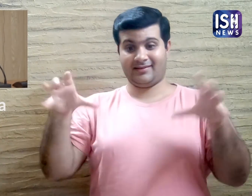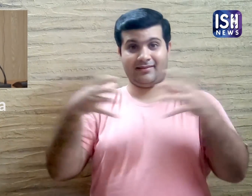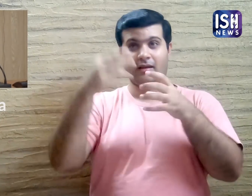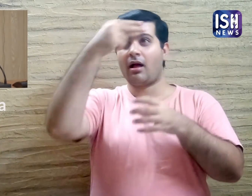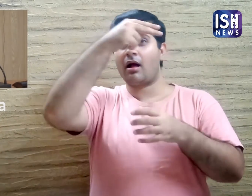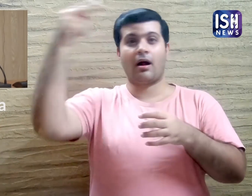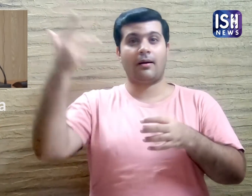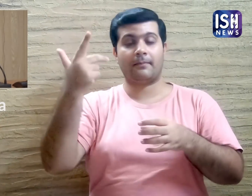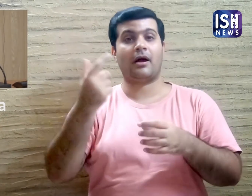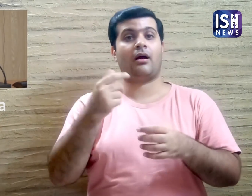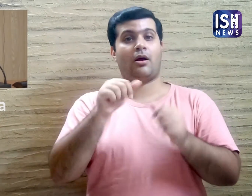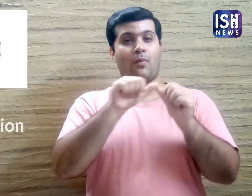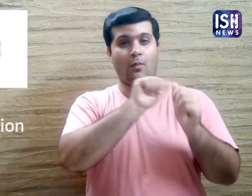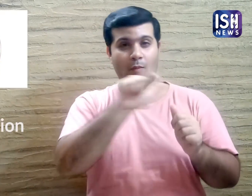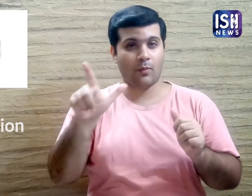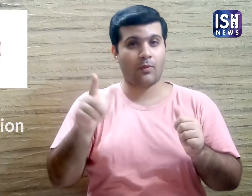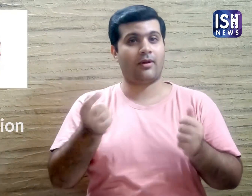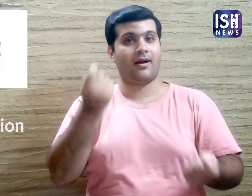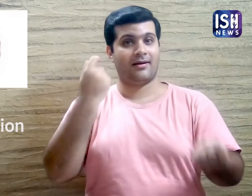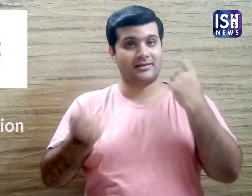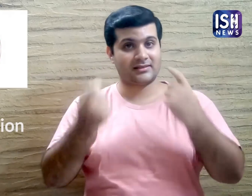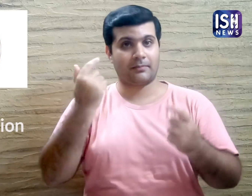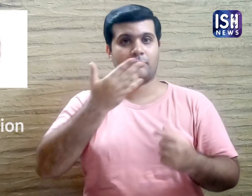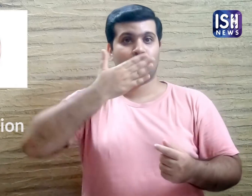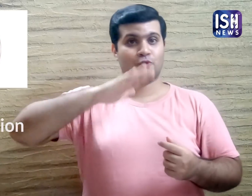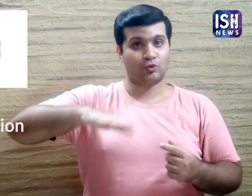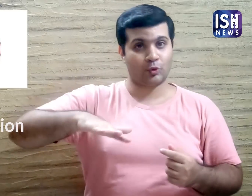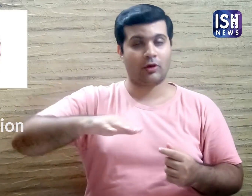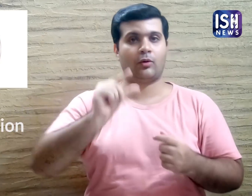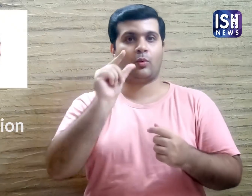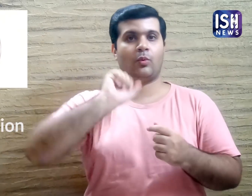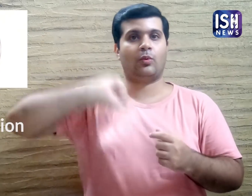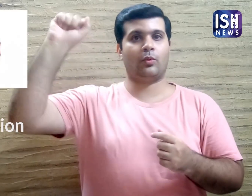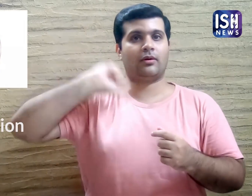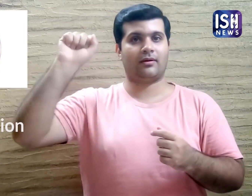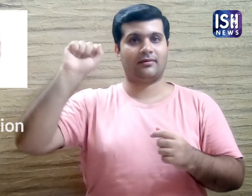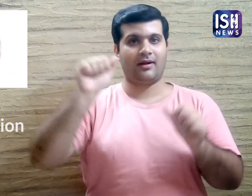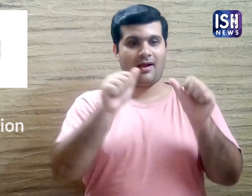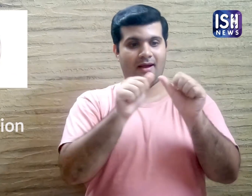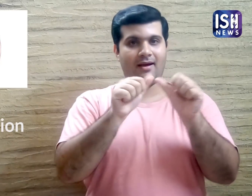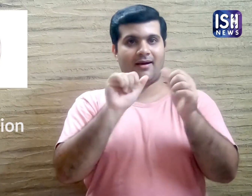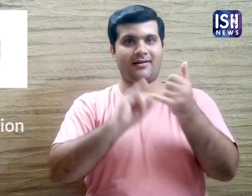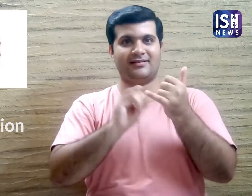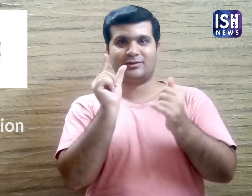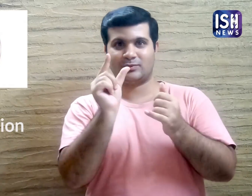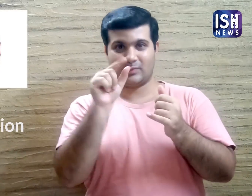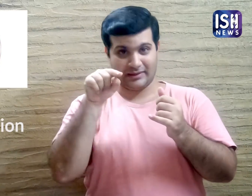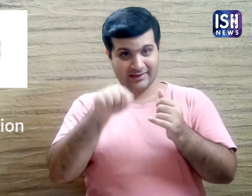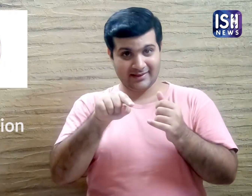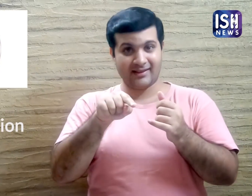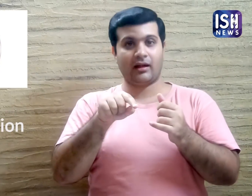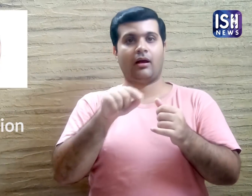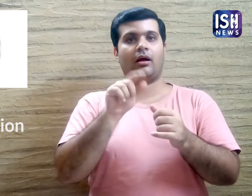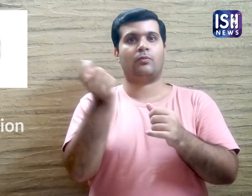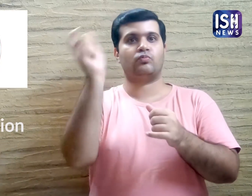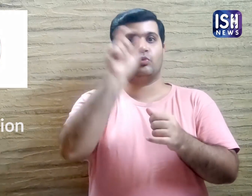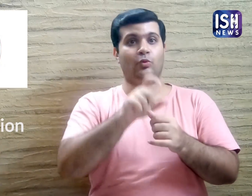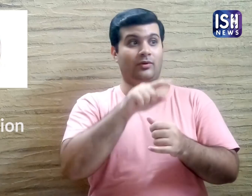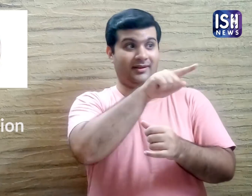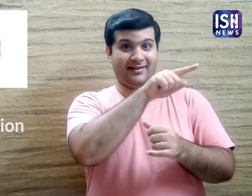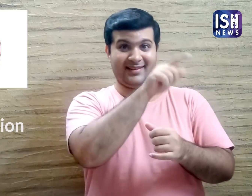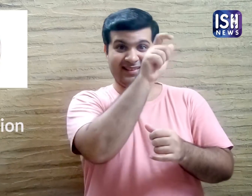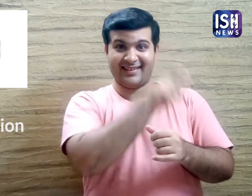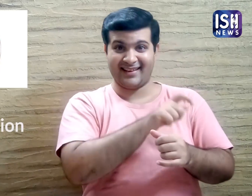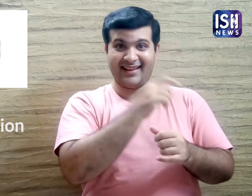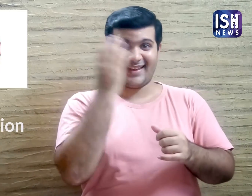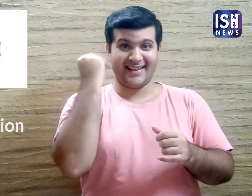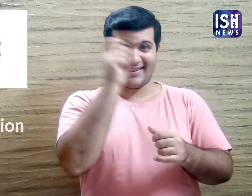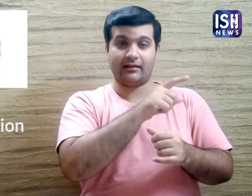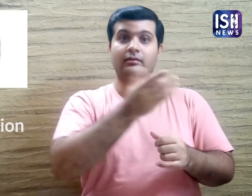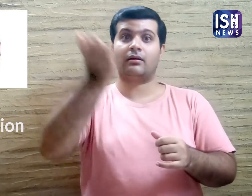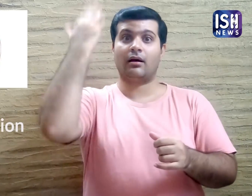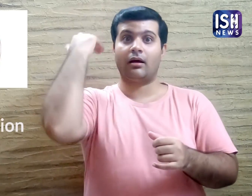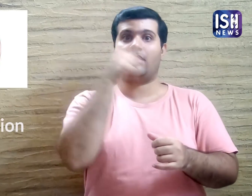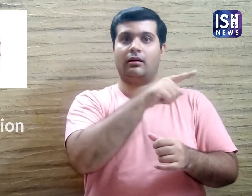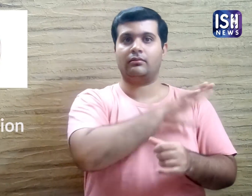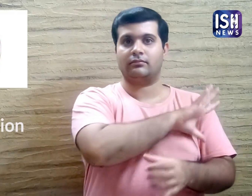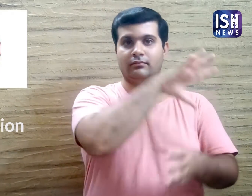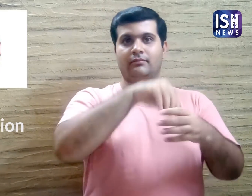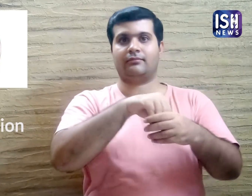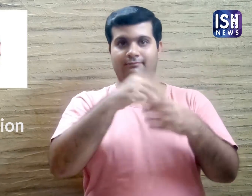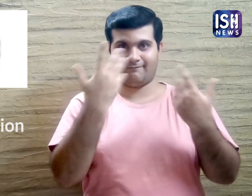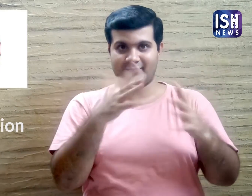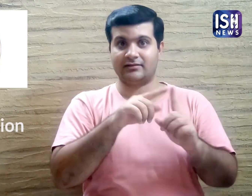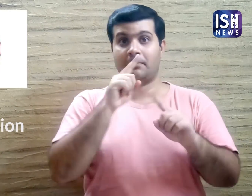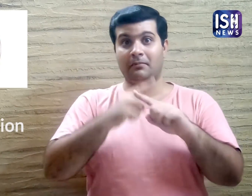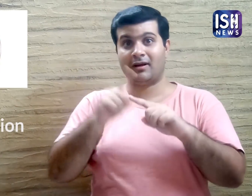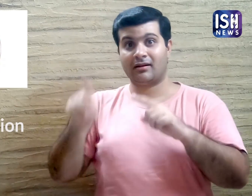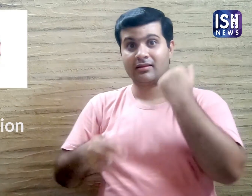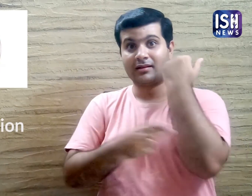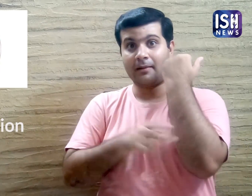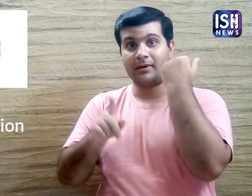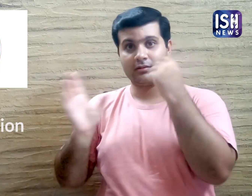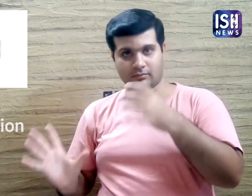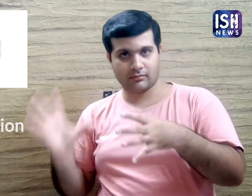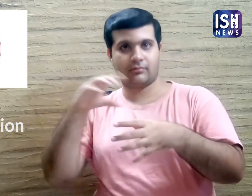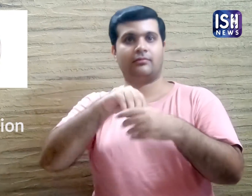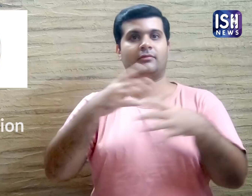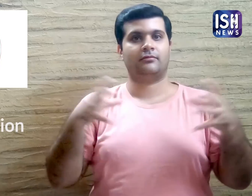The Health Minister and Tapan were part of the All Assam Students Union